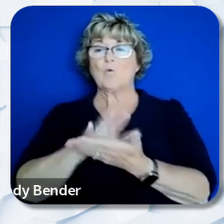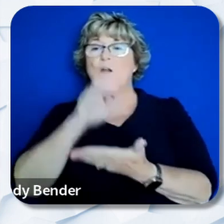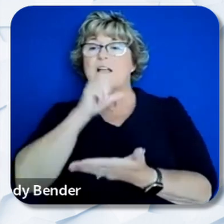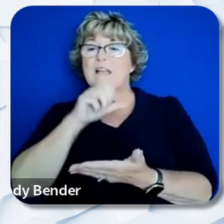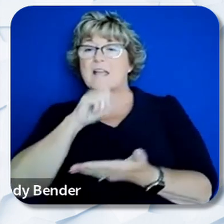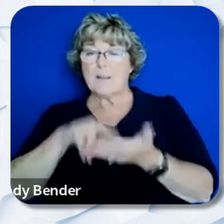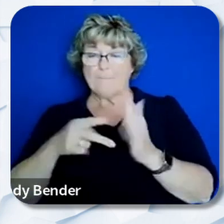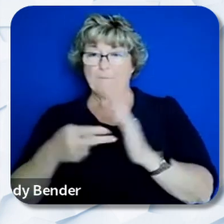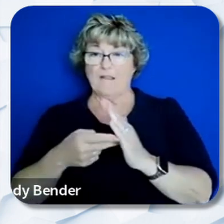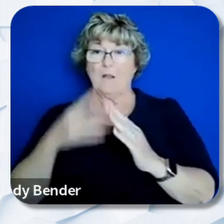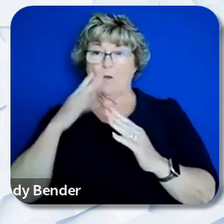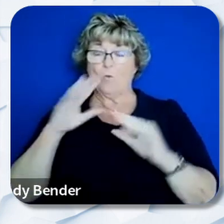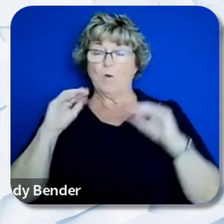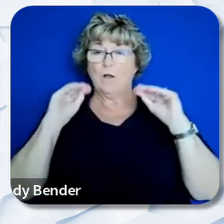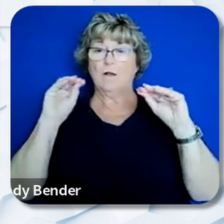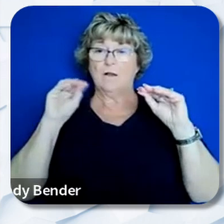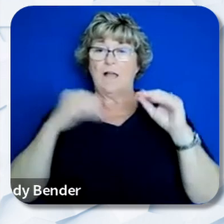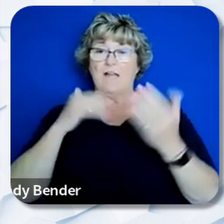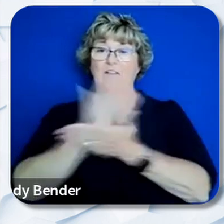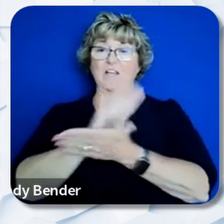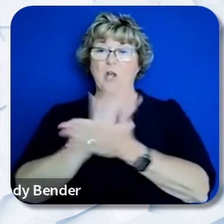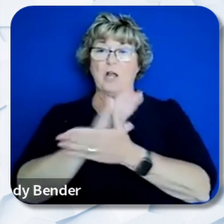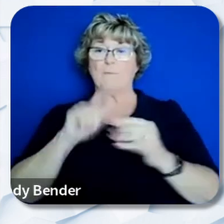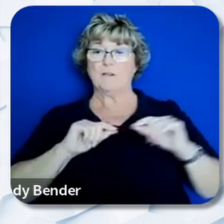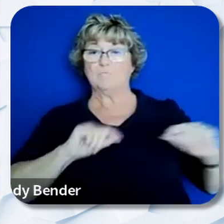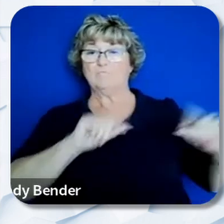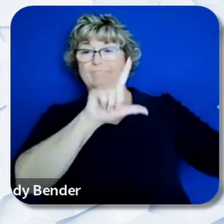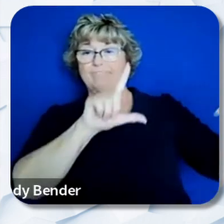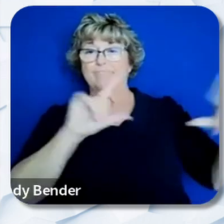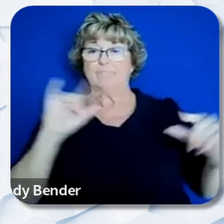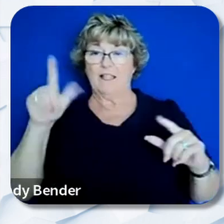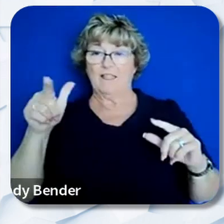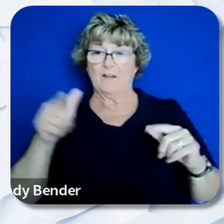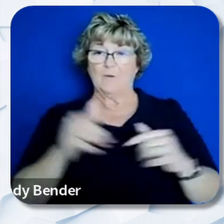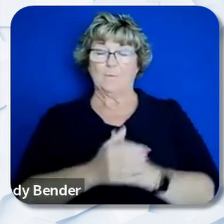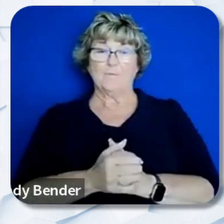we'll be placing on the Padlet that describes that in a little bit more detail. "What rubric